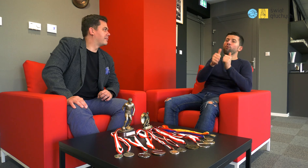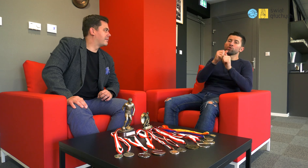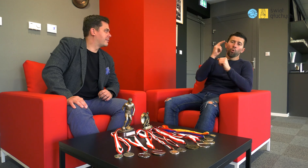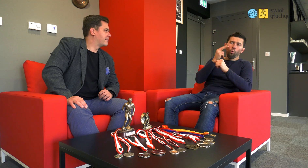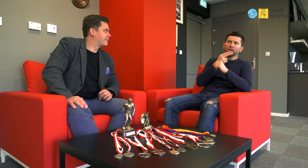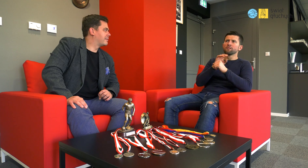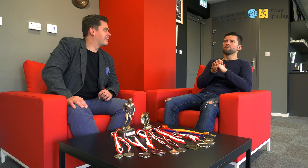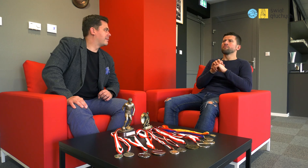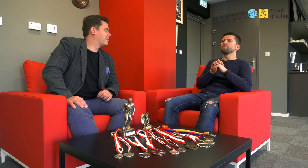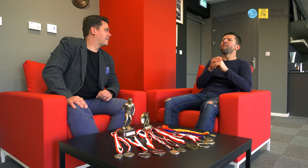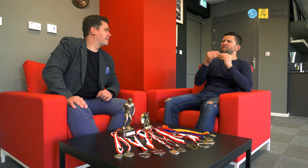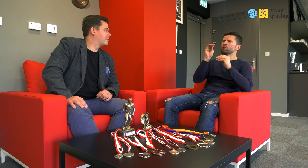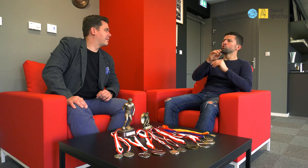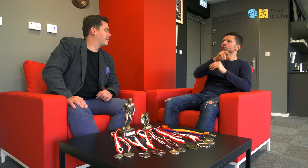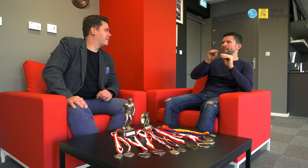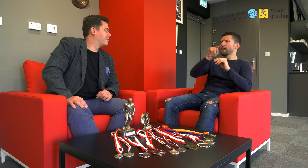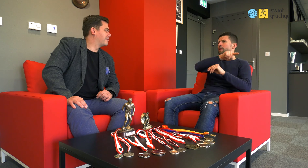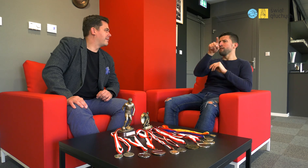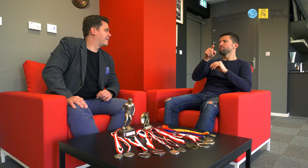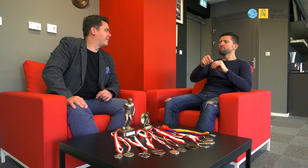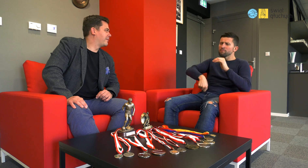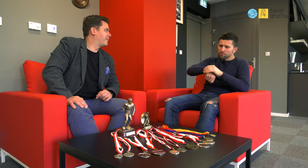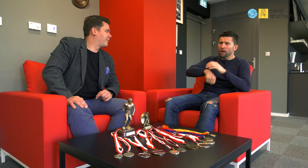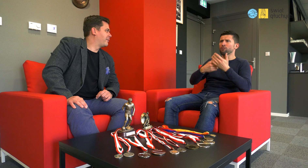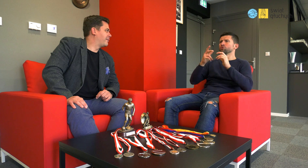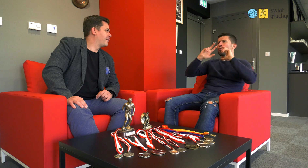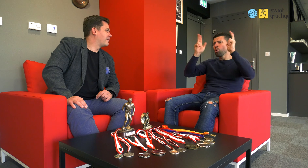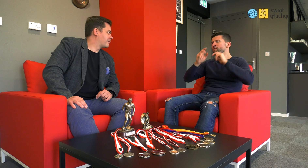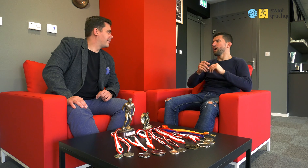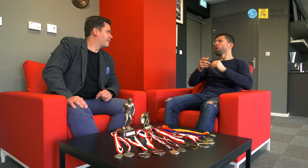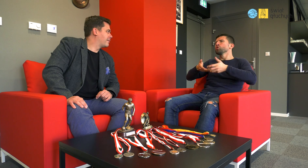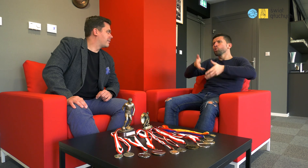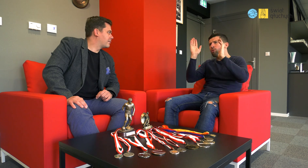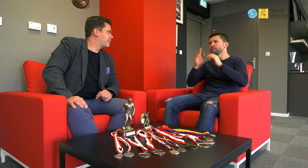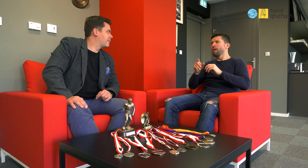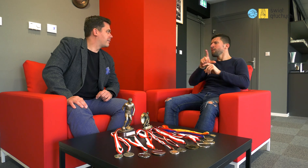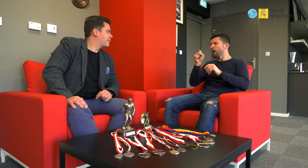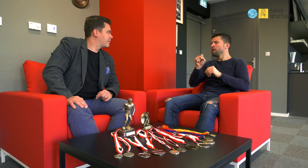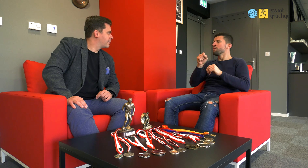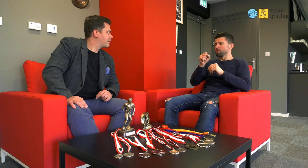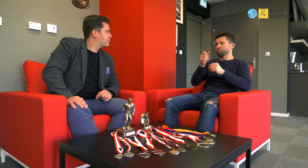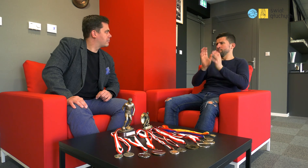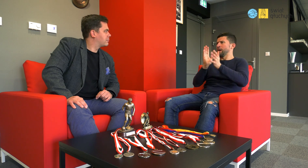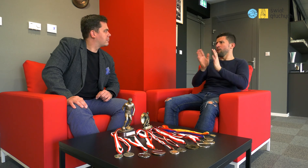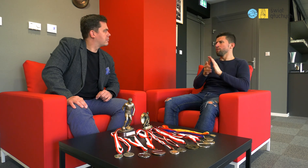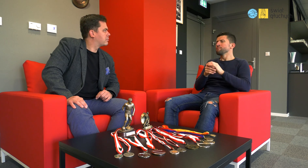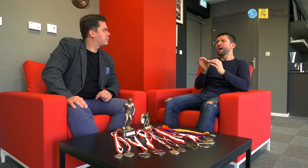When it comes to deaf sports, most soccer coaches, volleyball, basketball, athletics, know sign language.